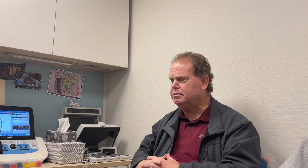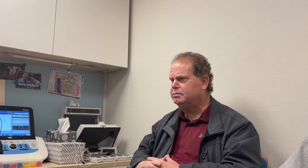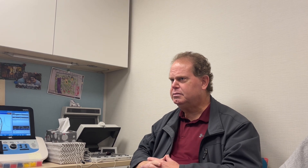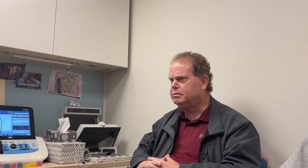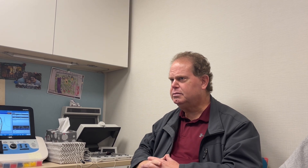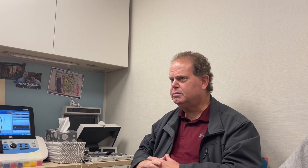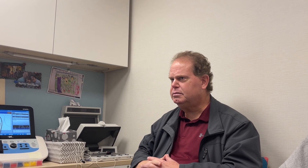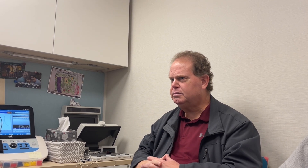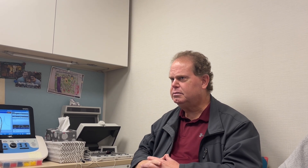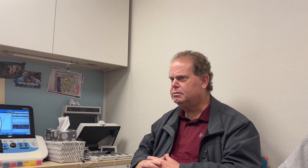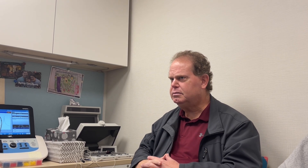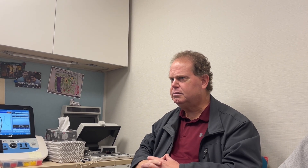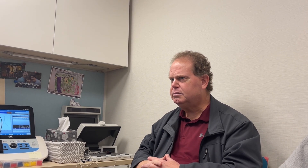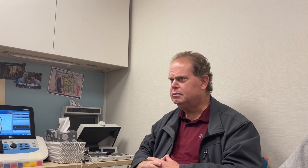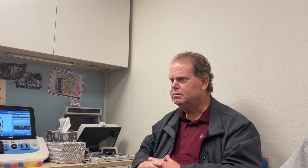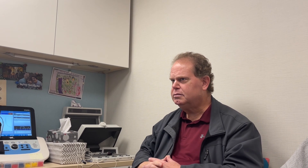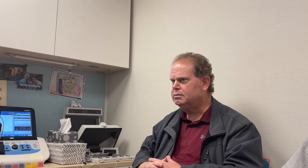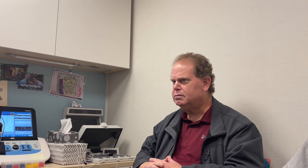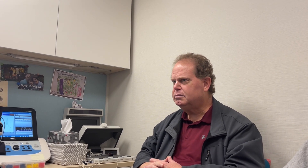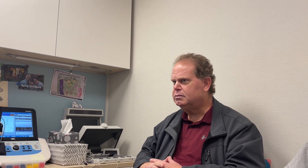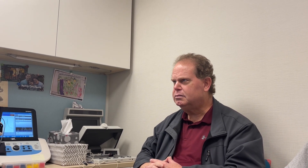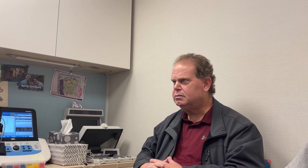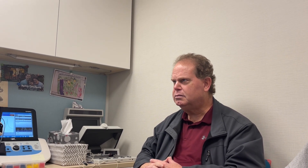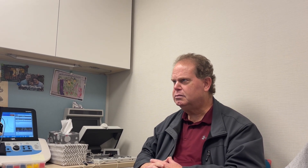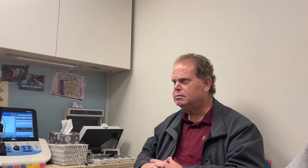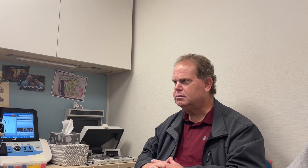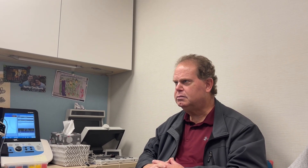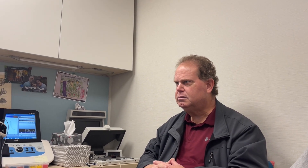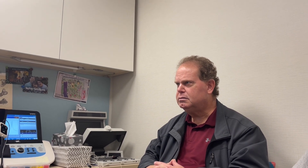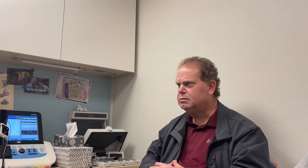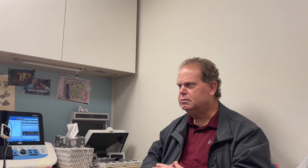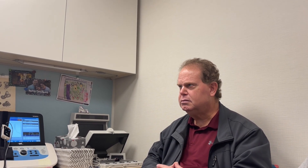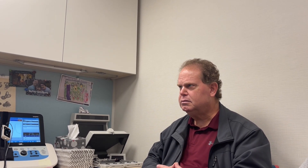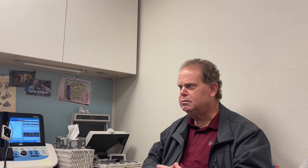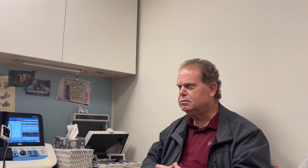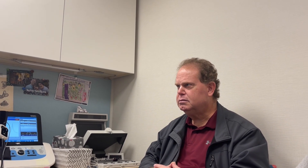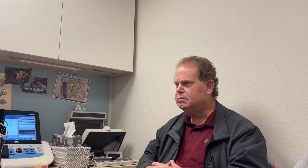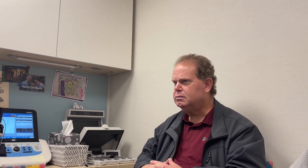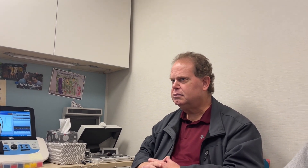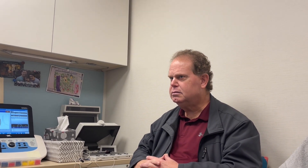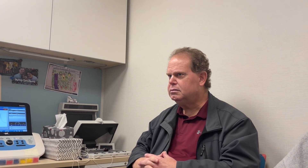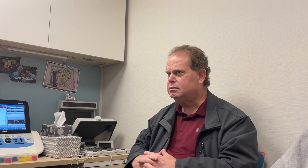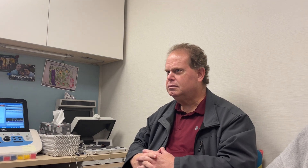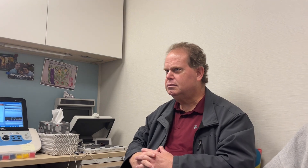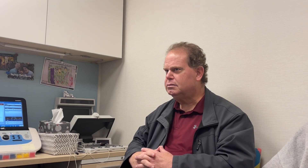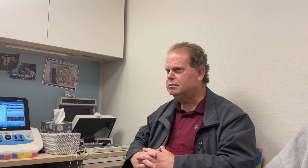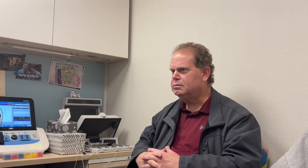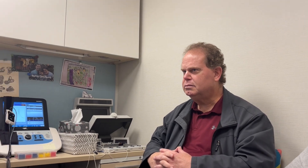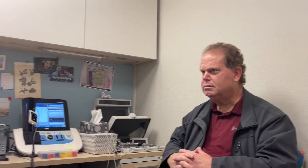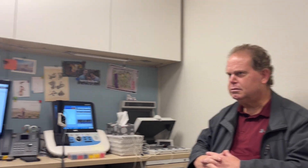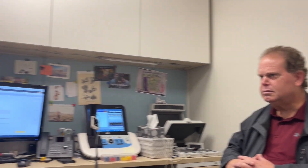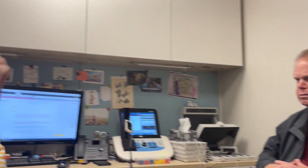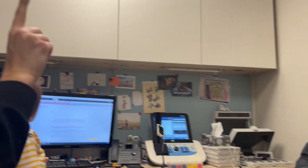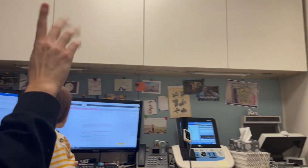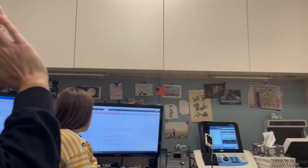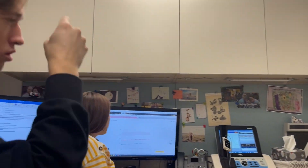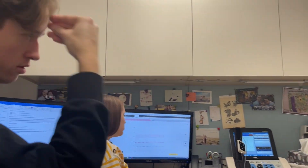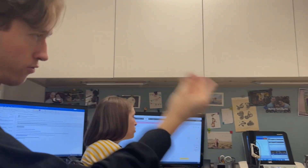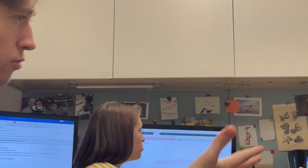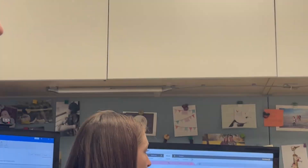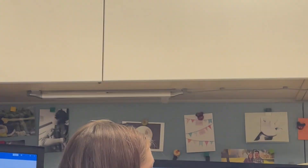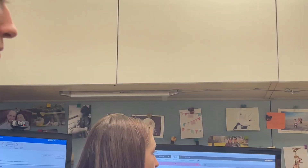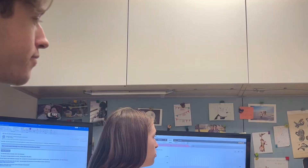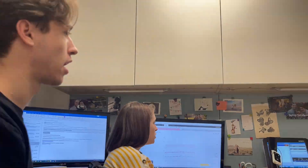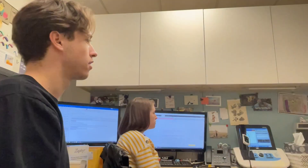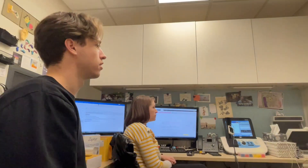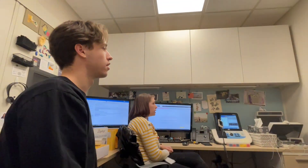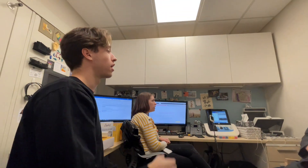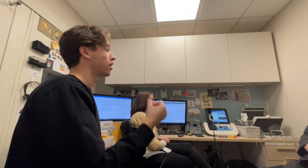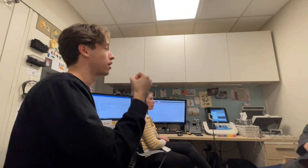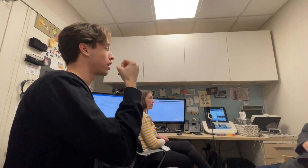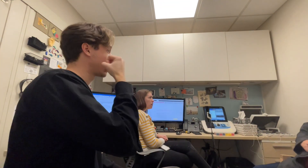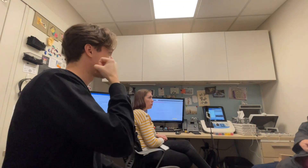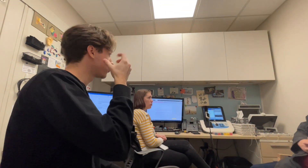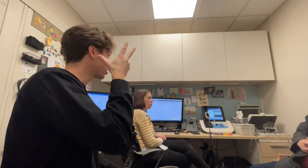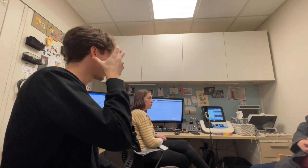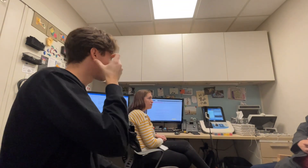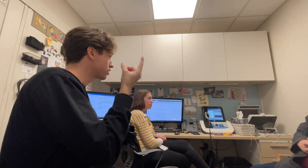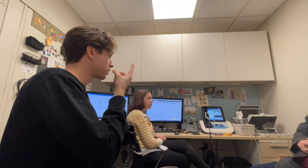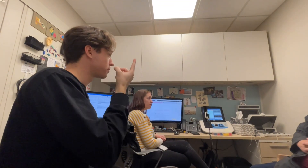up just very slowly like I said and I'll tell you every time that I do um if you hear something new